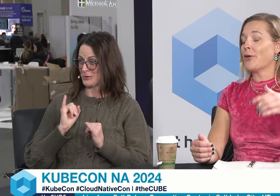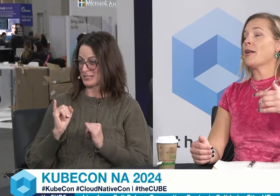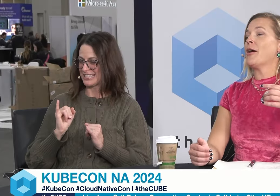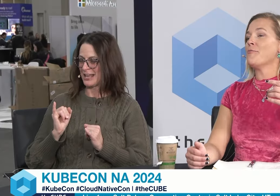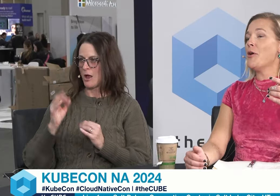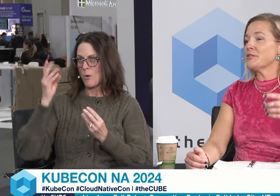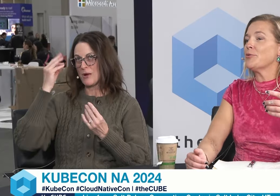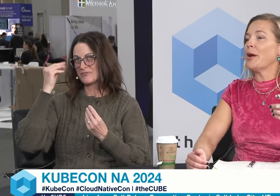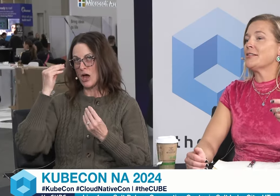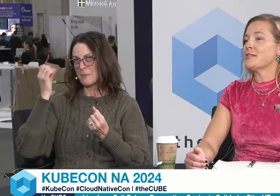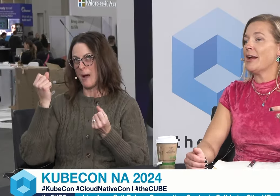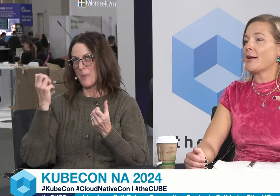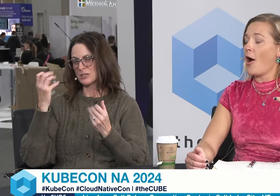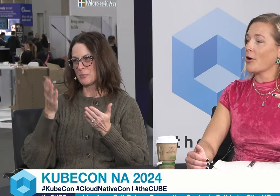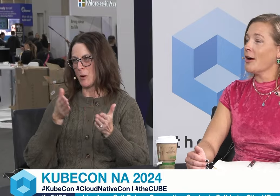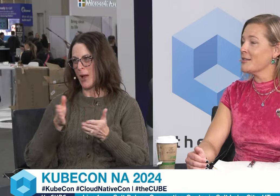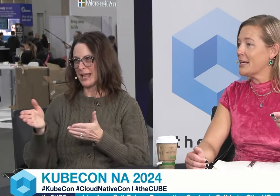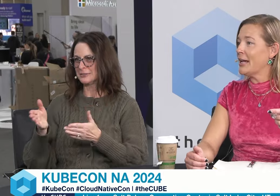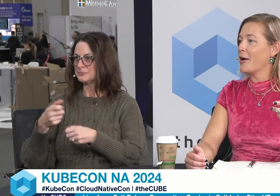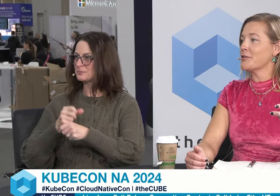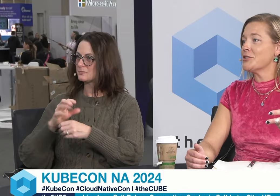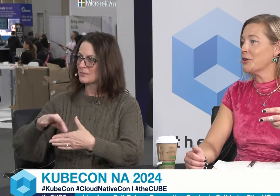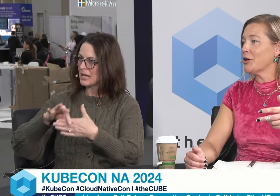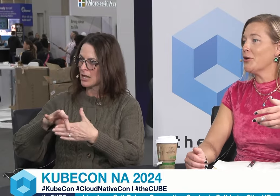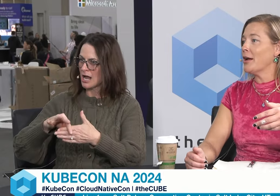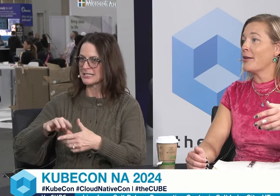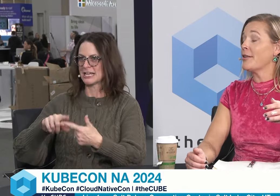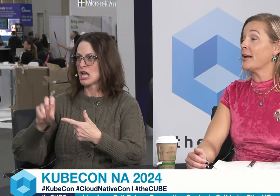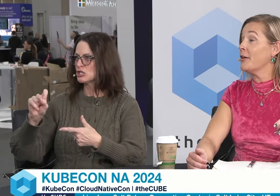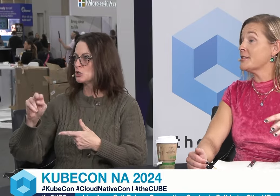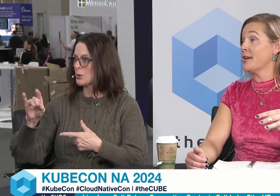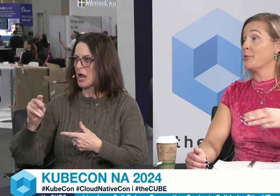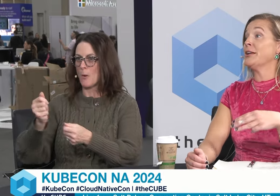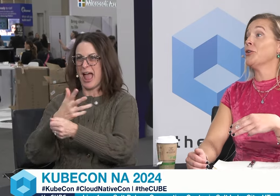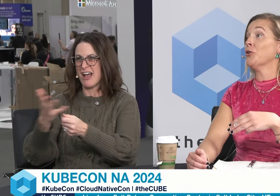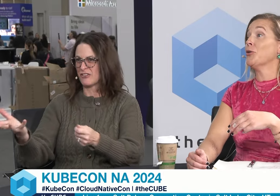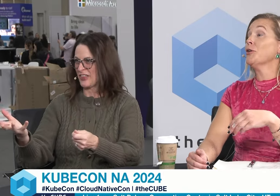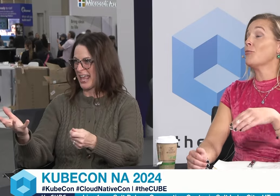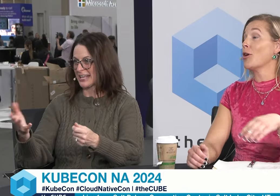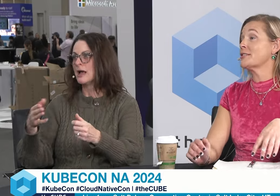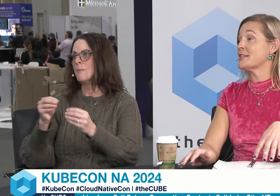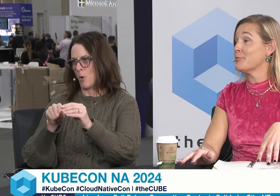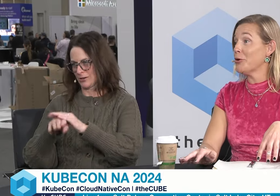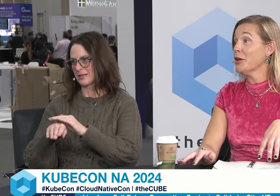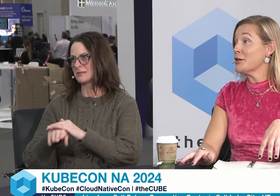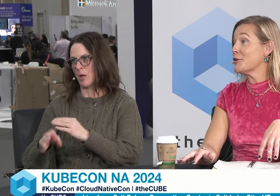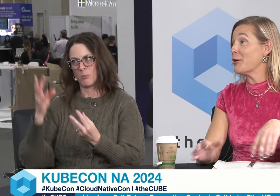we have thought about multiple ways to make our content, our studio, and everything else that we do more accessible.